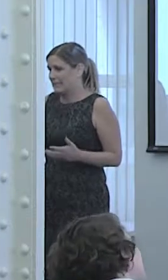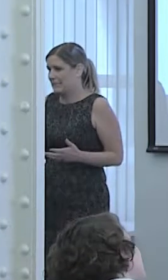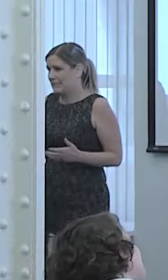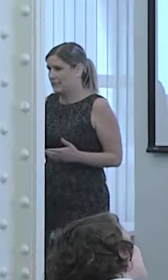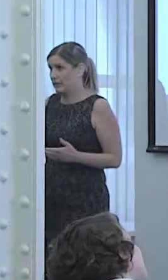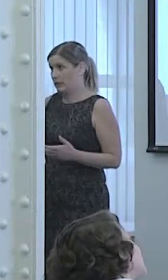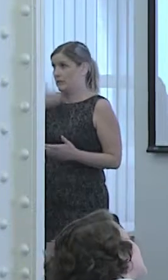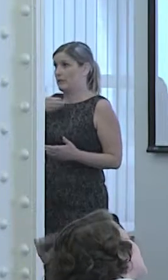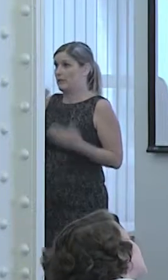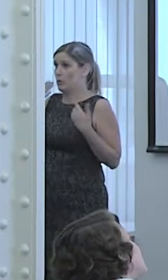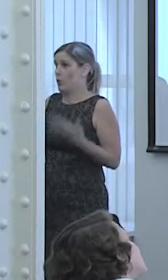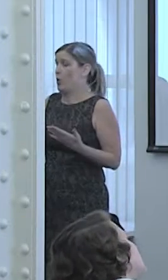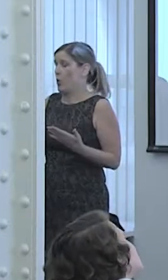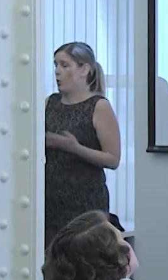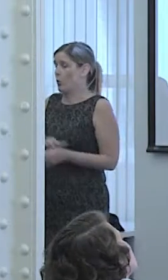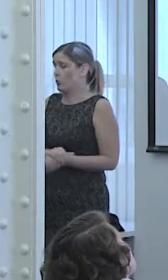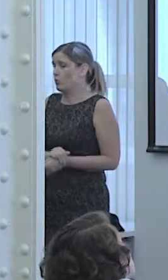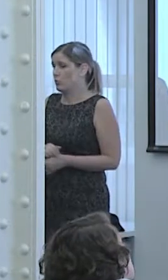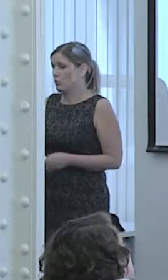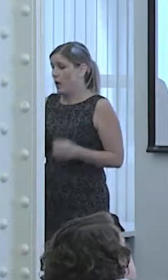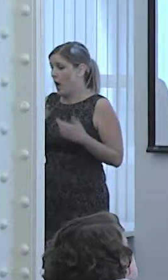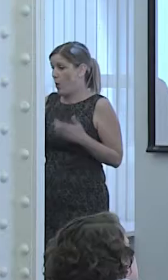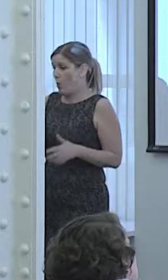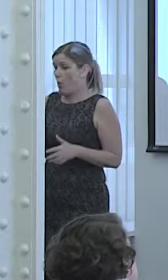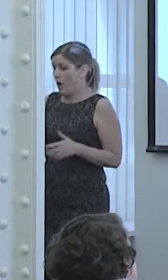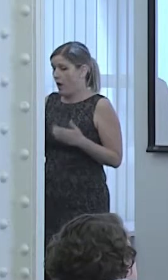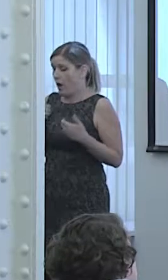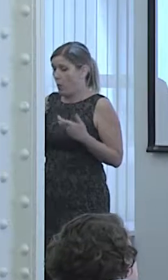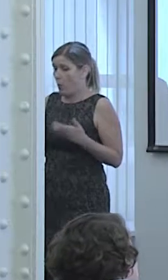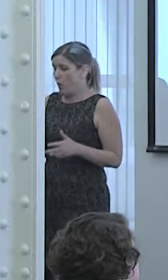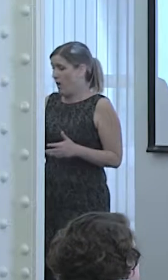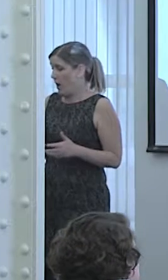"Um, I don't wanna take, I don't like the idea of..."